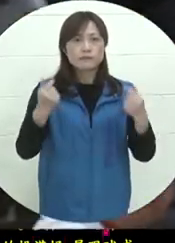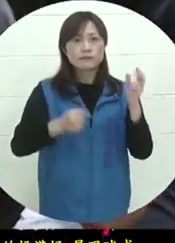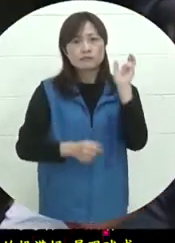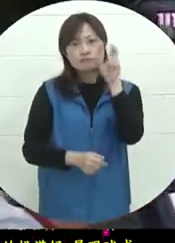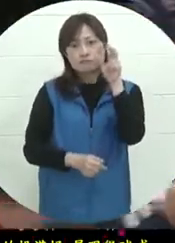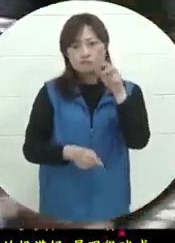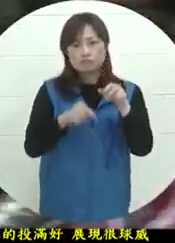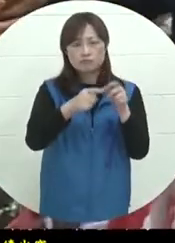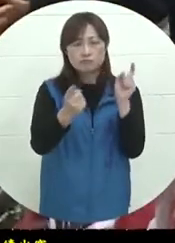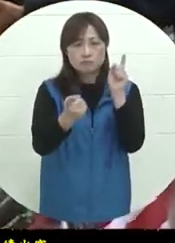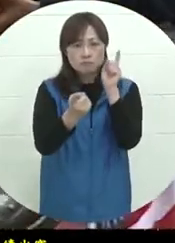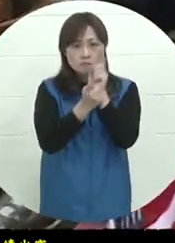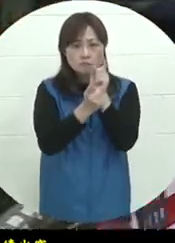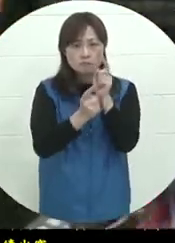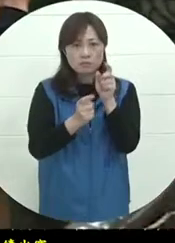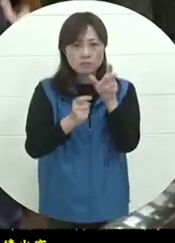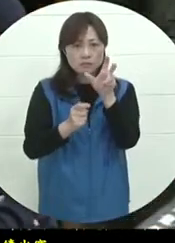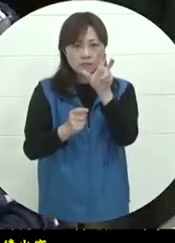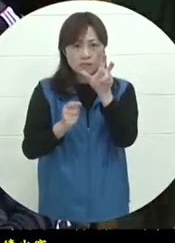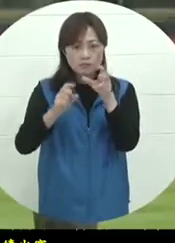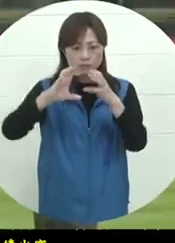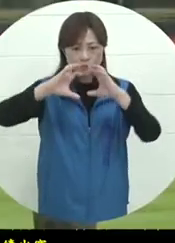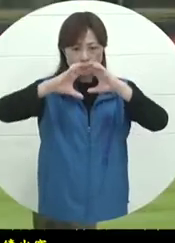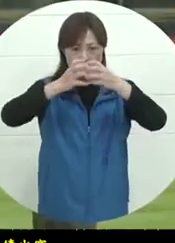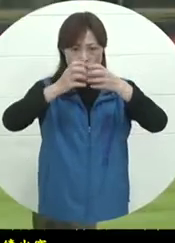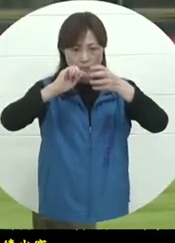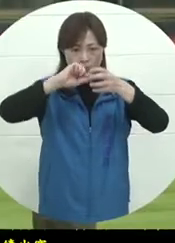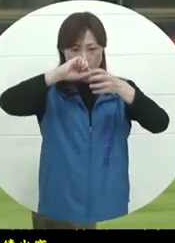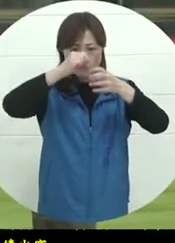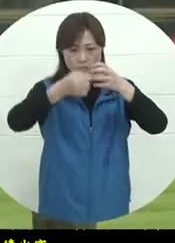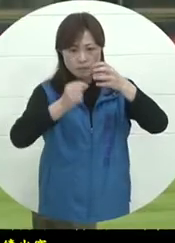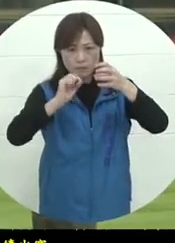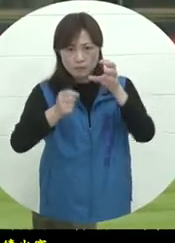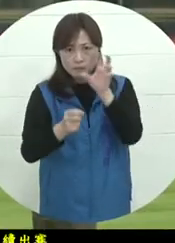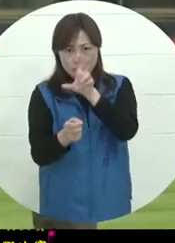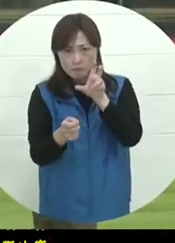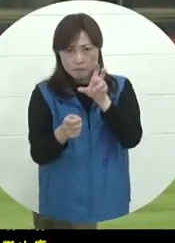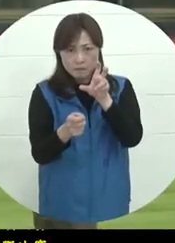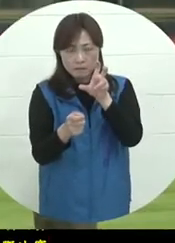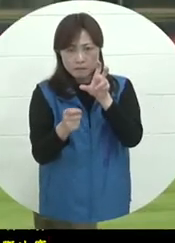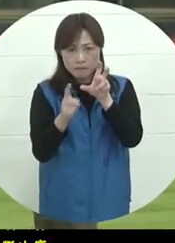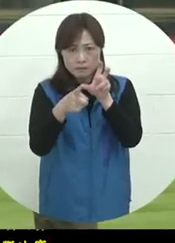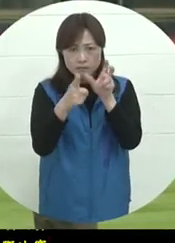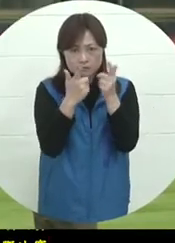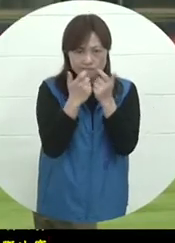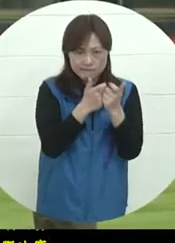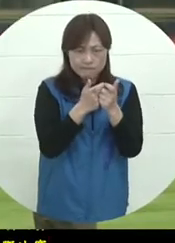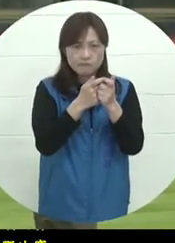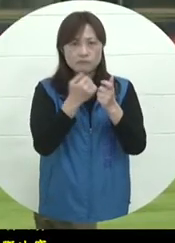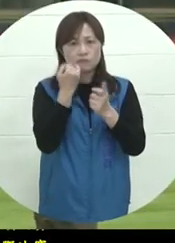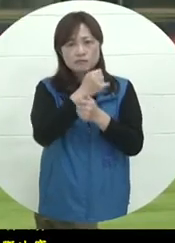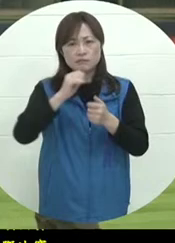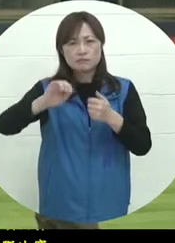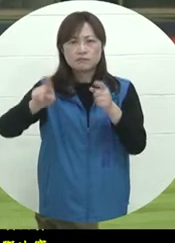has to adapt to the seam. It may be the same as your usual practice. Or when the ball used in China is different,